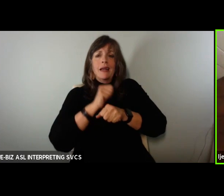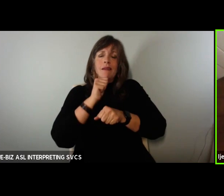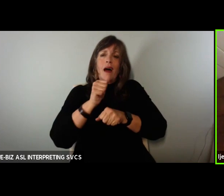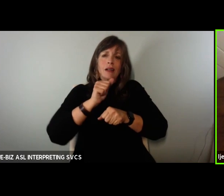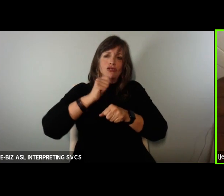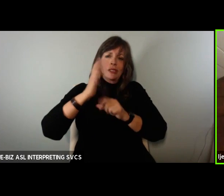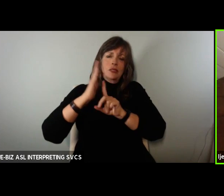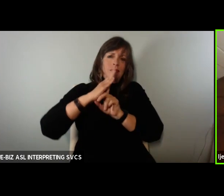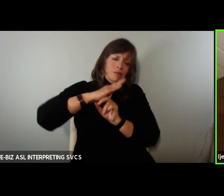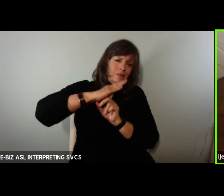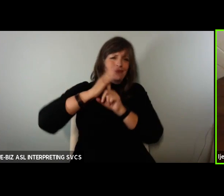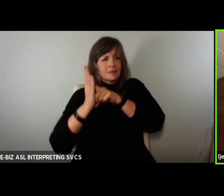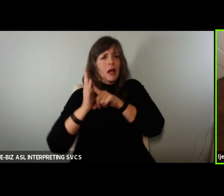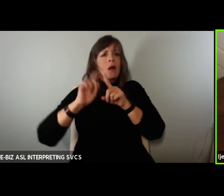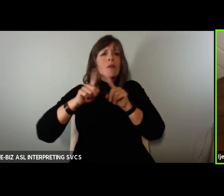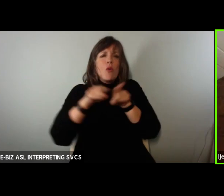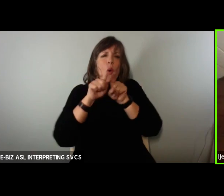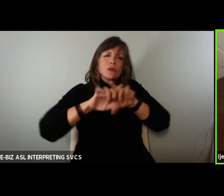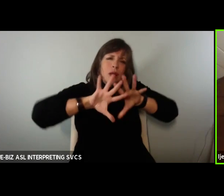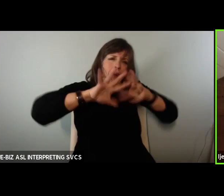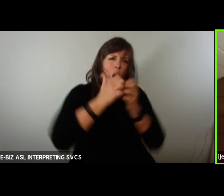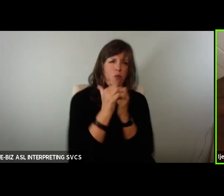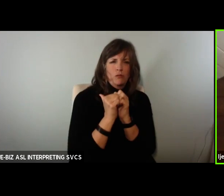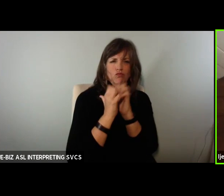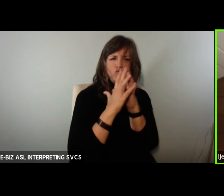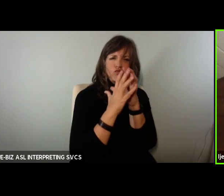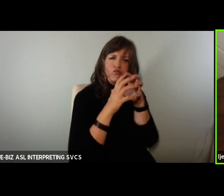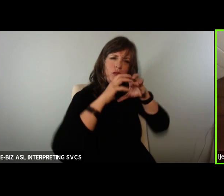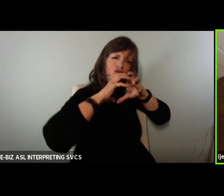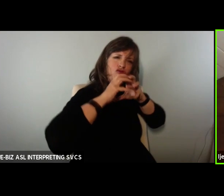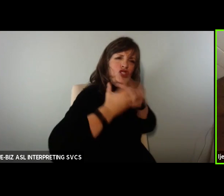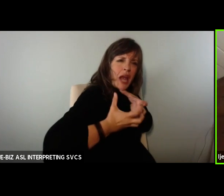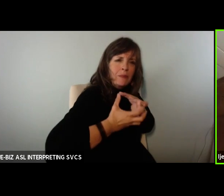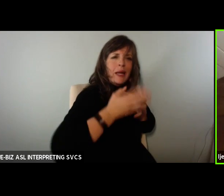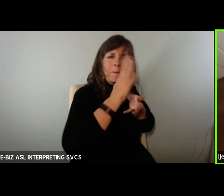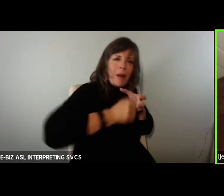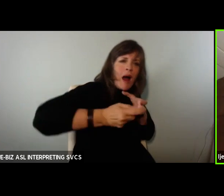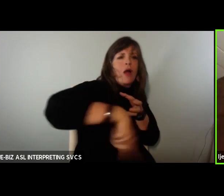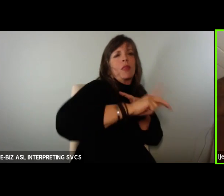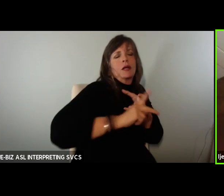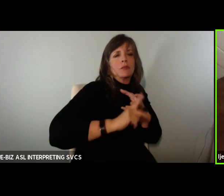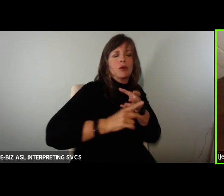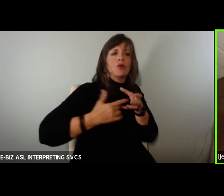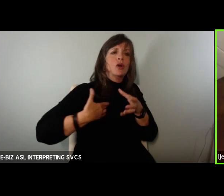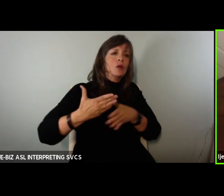And so that's really what we're looking for, we're paring with our libraries, we're pairing with our theater groups, we're pairing with our city,